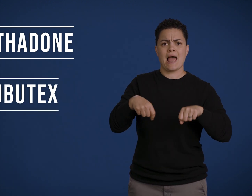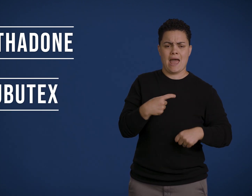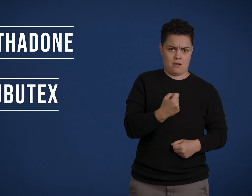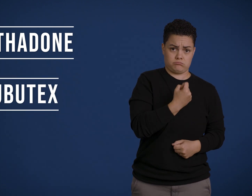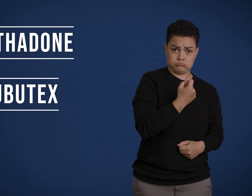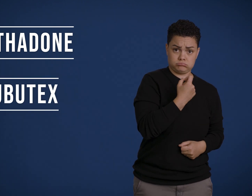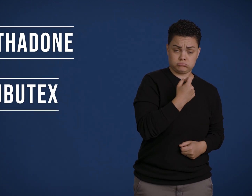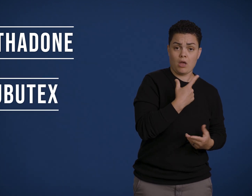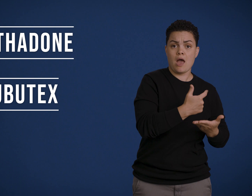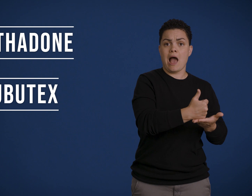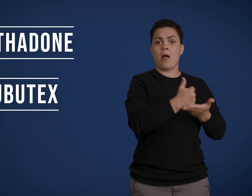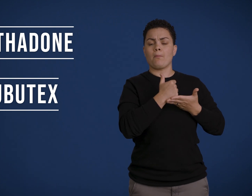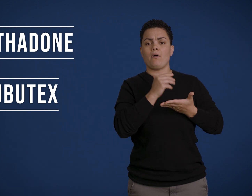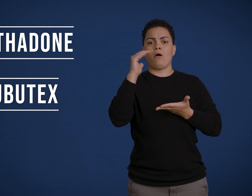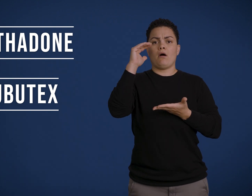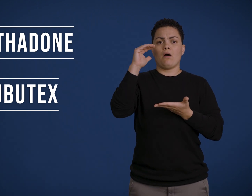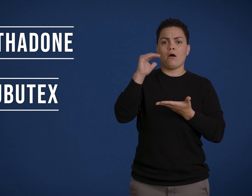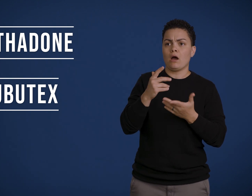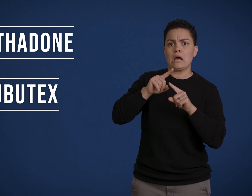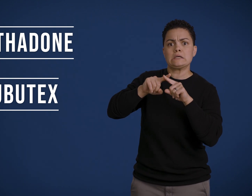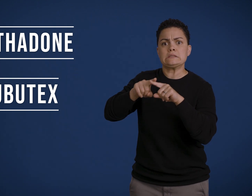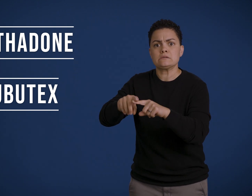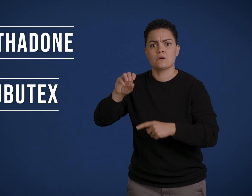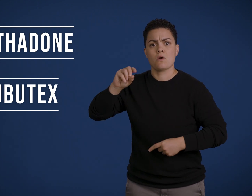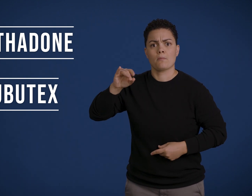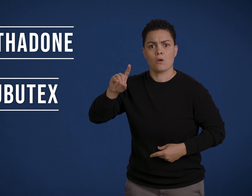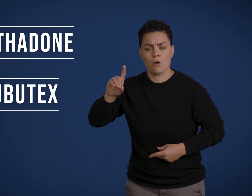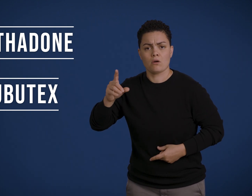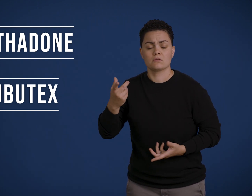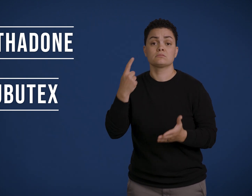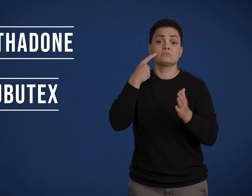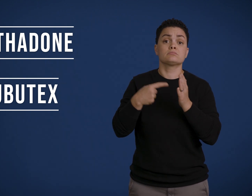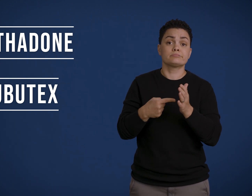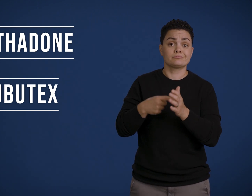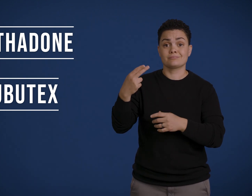Both Subutex and Methadone can be used to wean a patient off other opioids